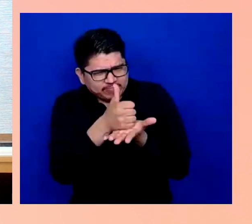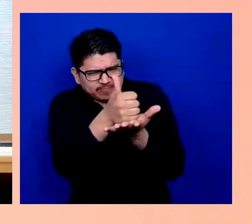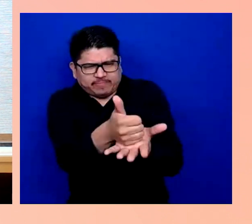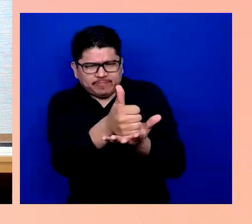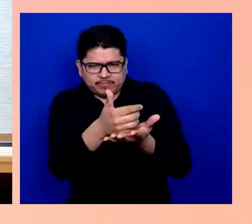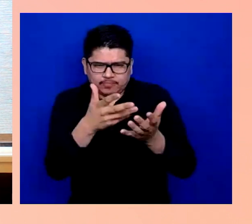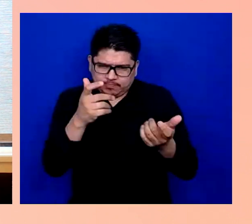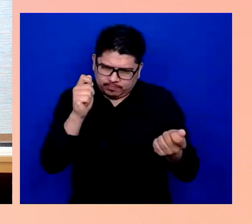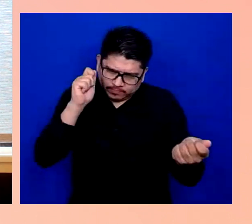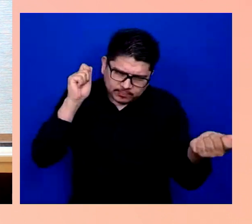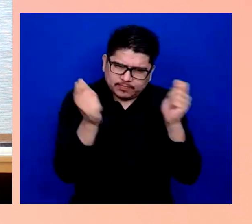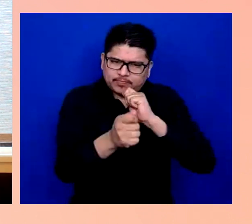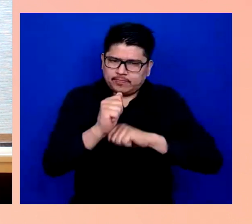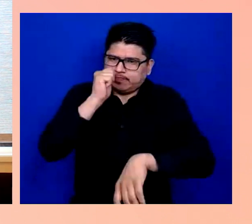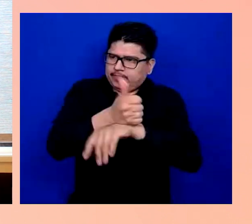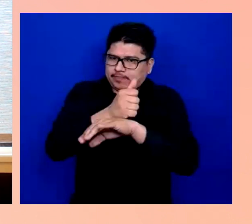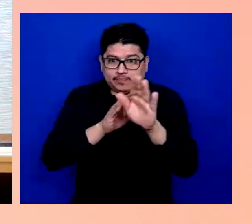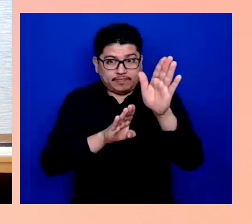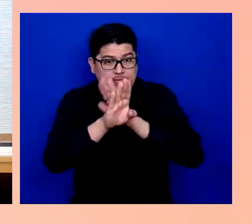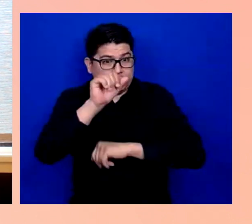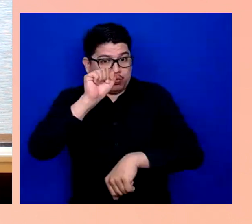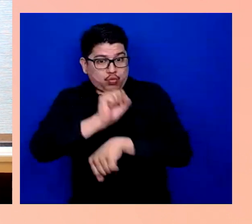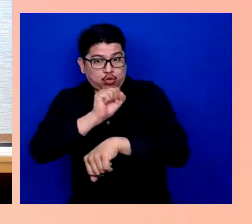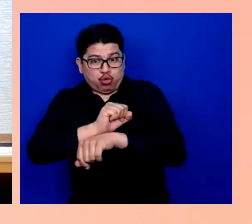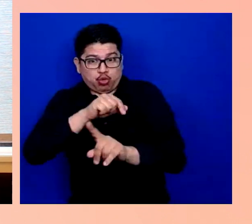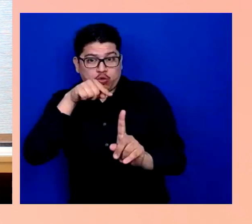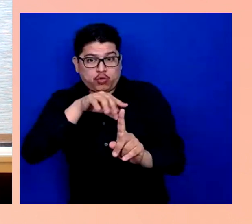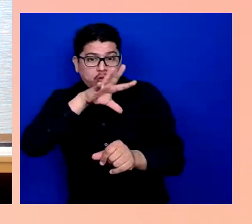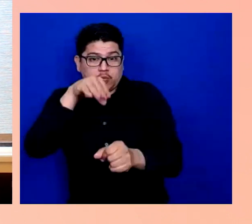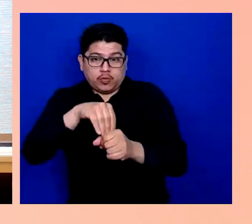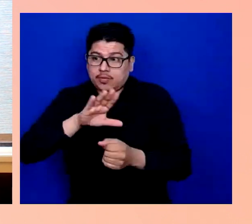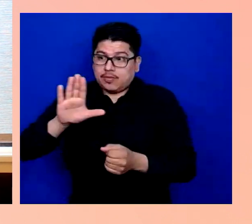their organization to really build up the momentum that they need.